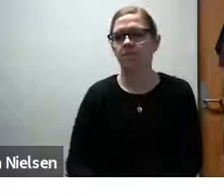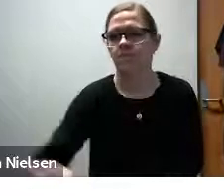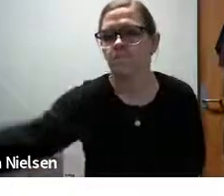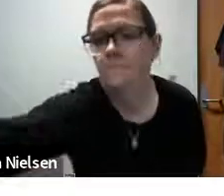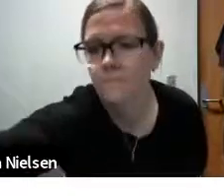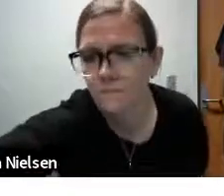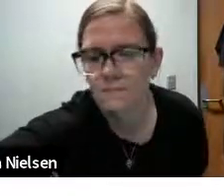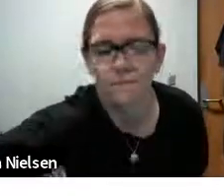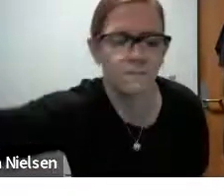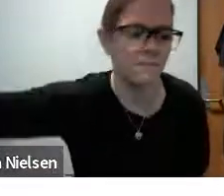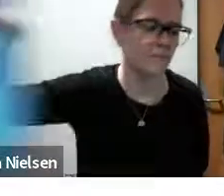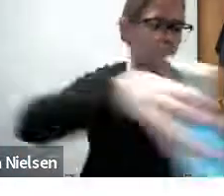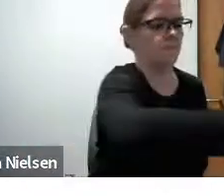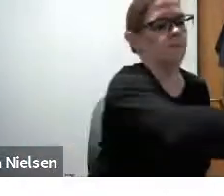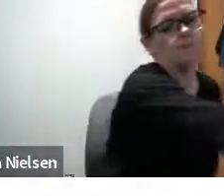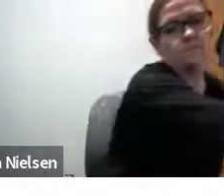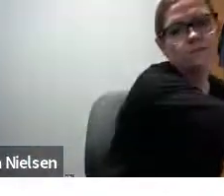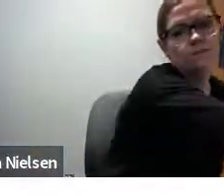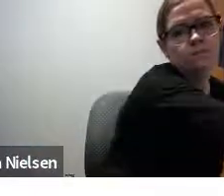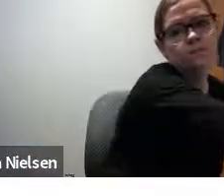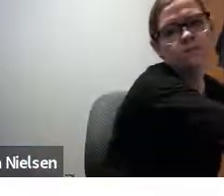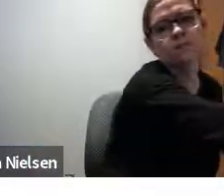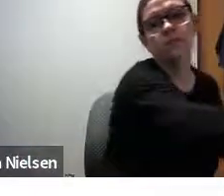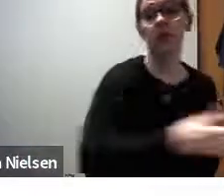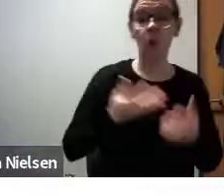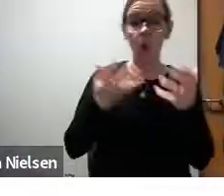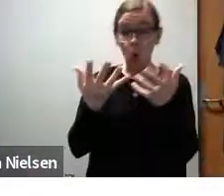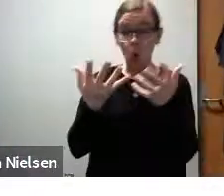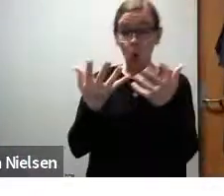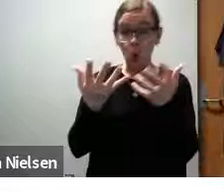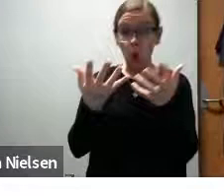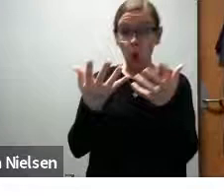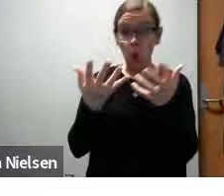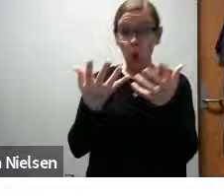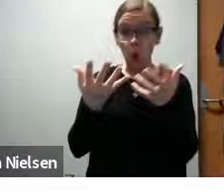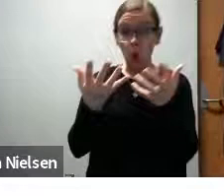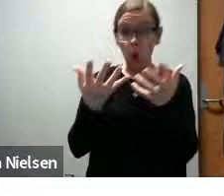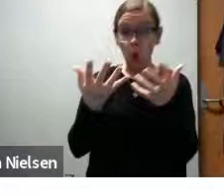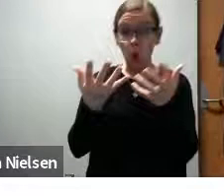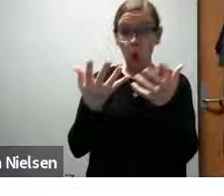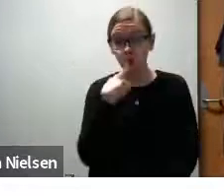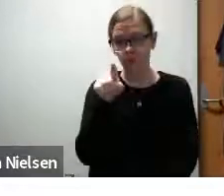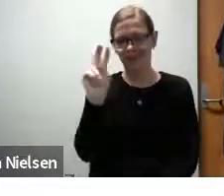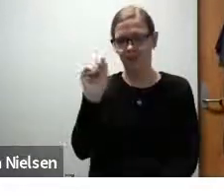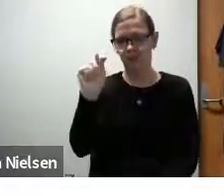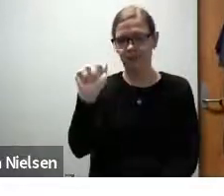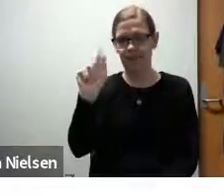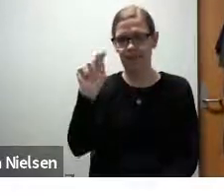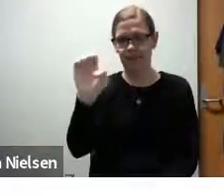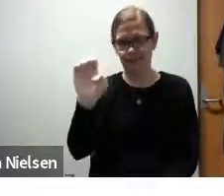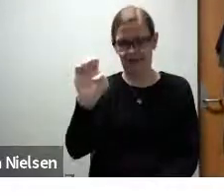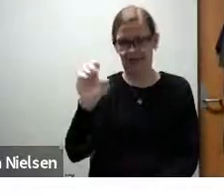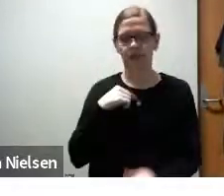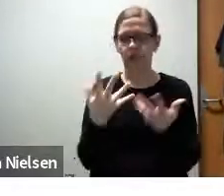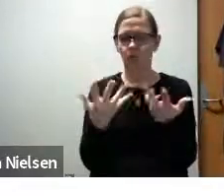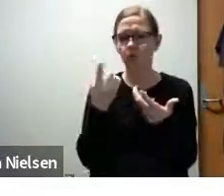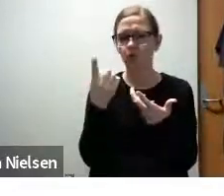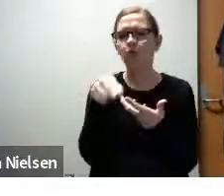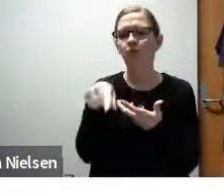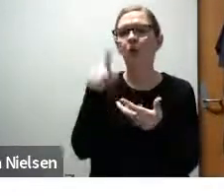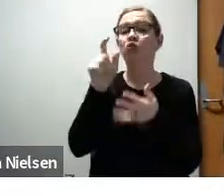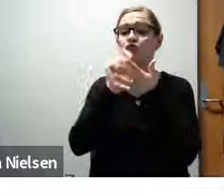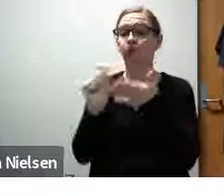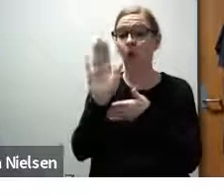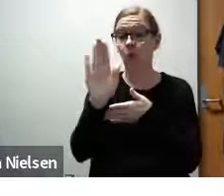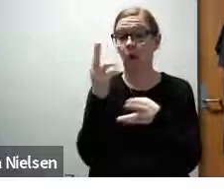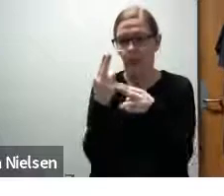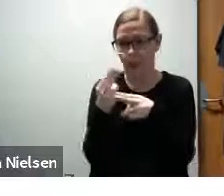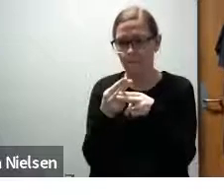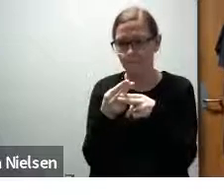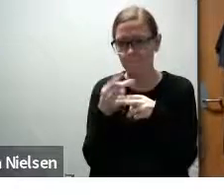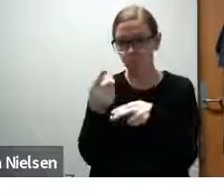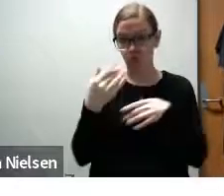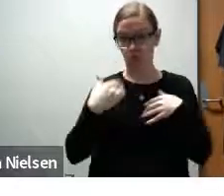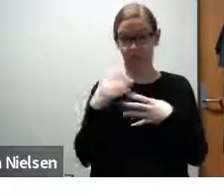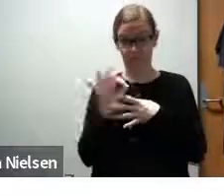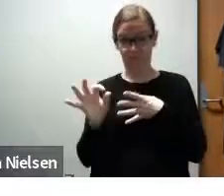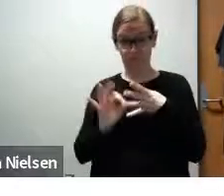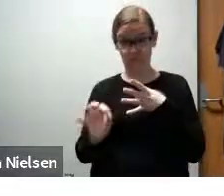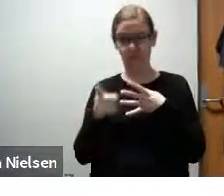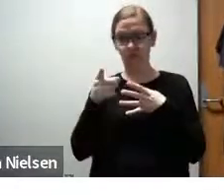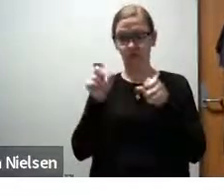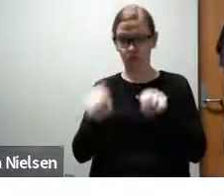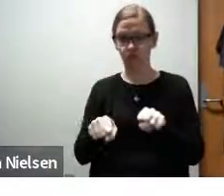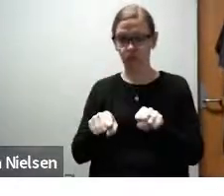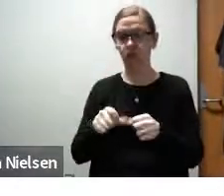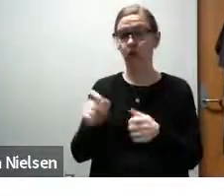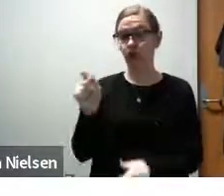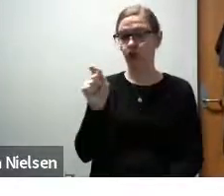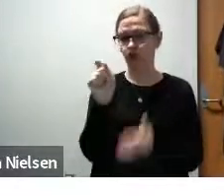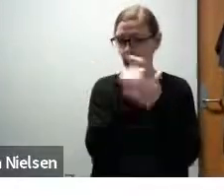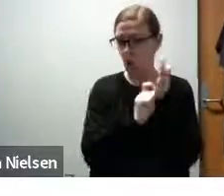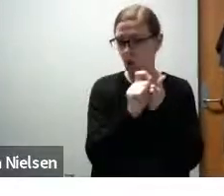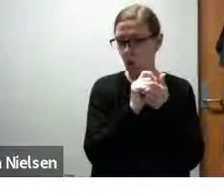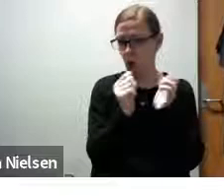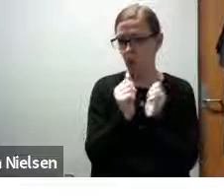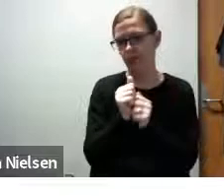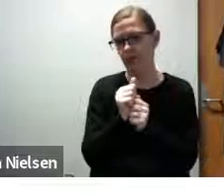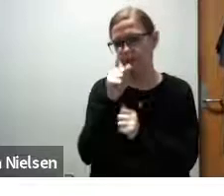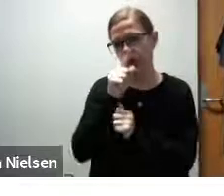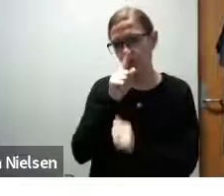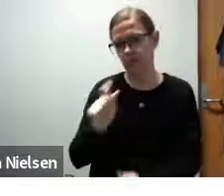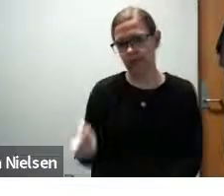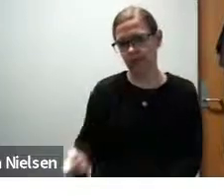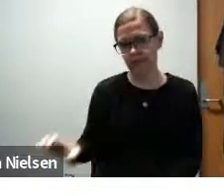And I want you to annotate I would like for you to write your name. So you have the option to be able to annotate so you should be able to draw using your mouse, because I do not have that. And I don't have it. This disabled.